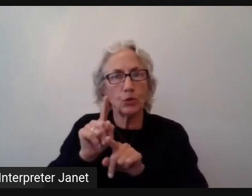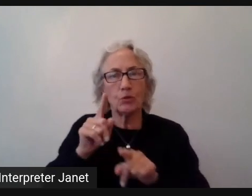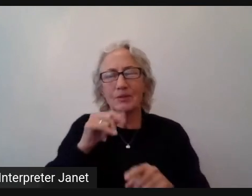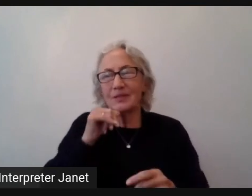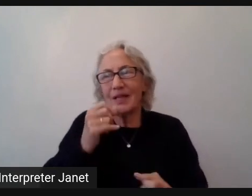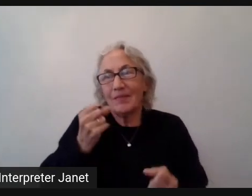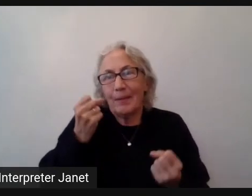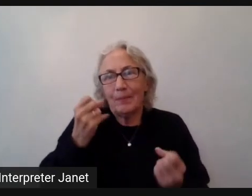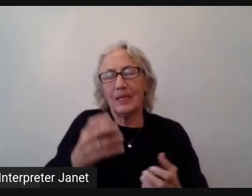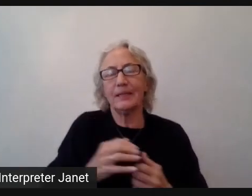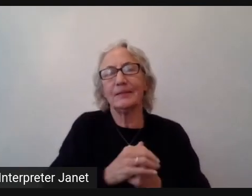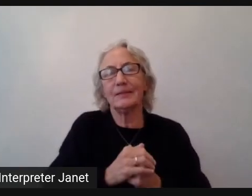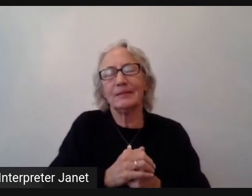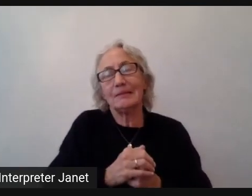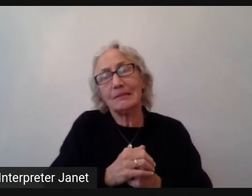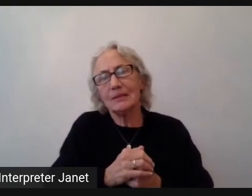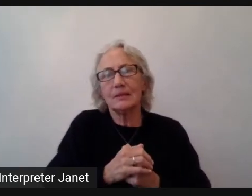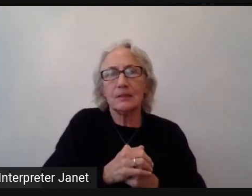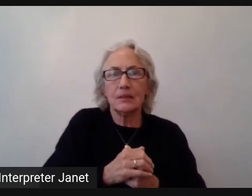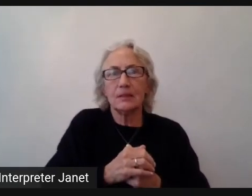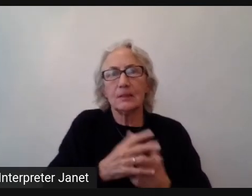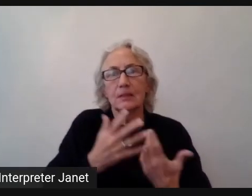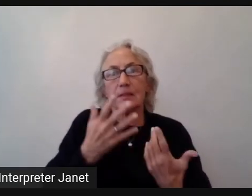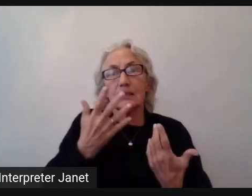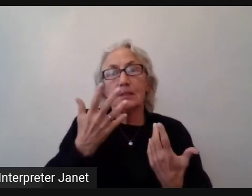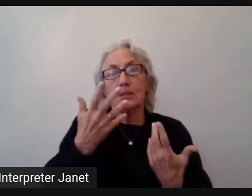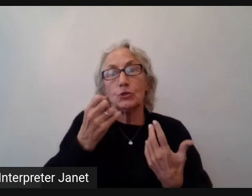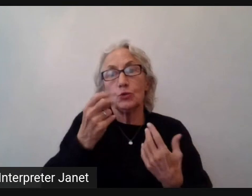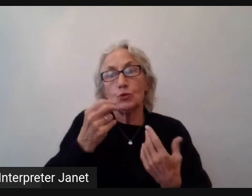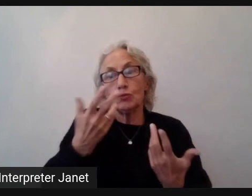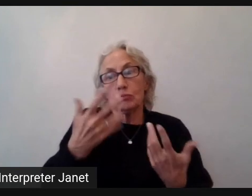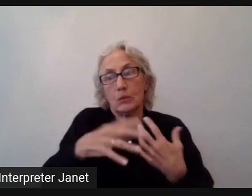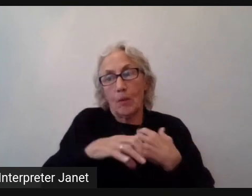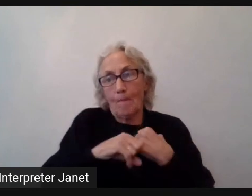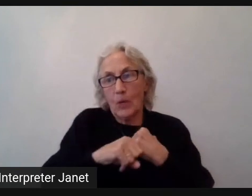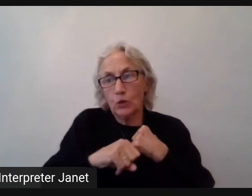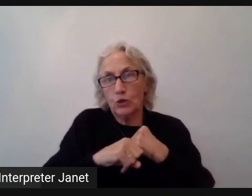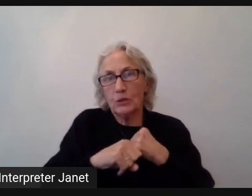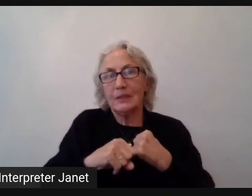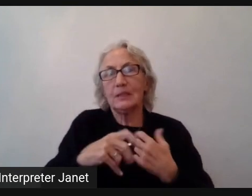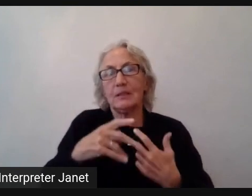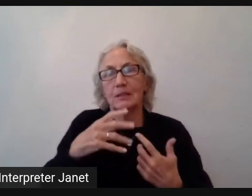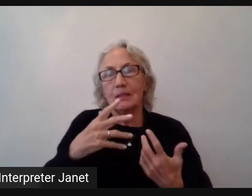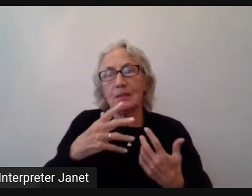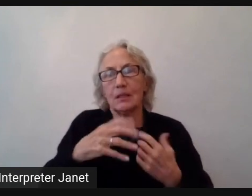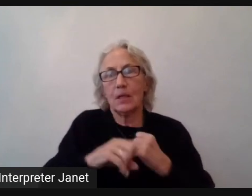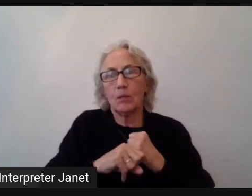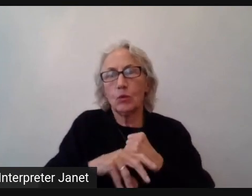It's a bitty, but commercially, I don't think accessibility has helped in any sense.